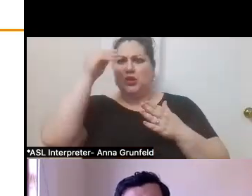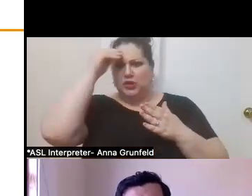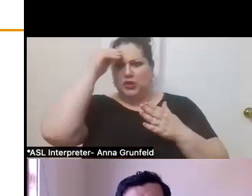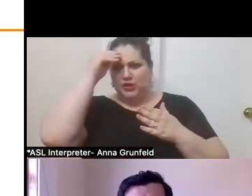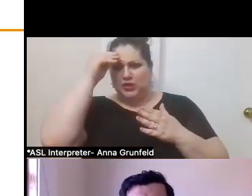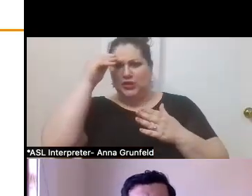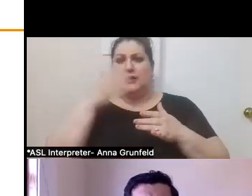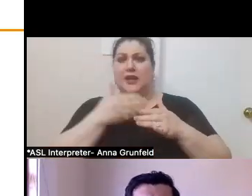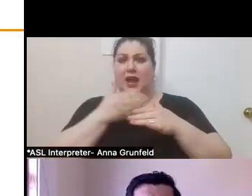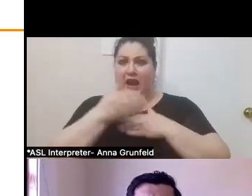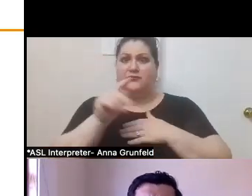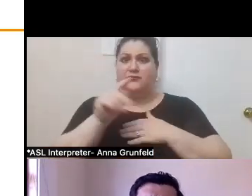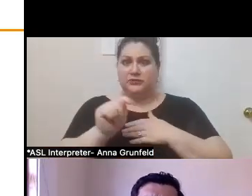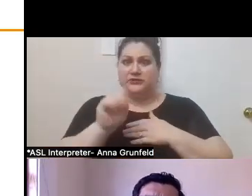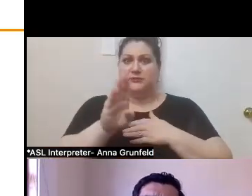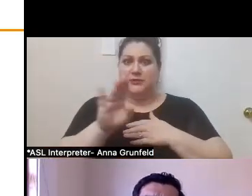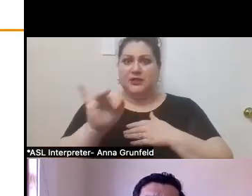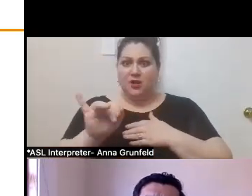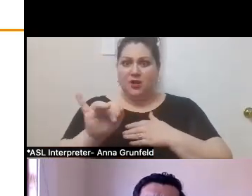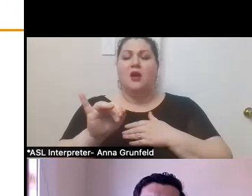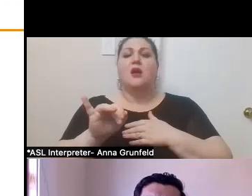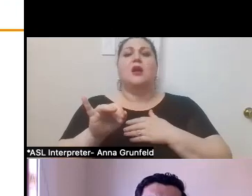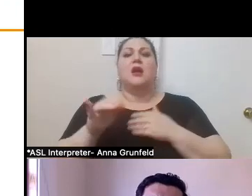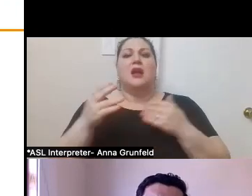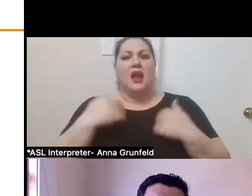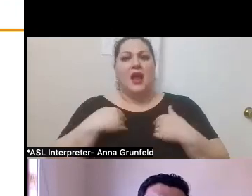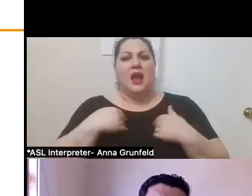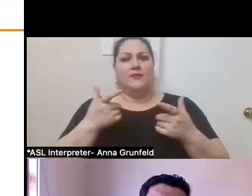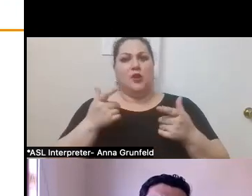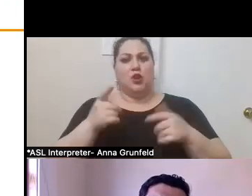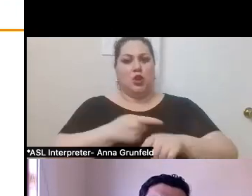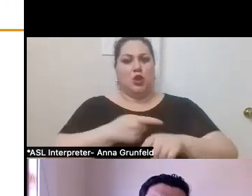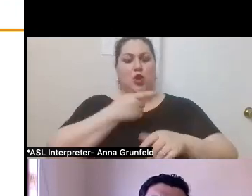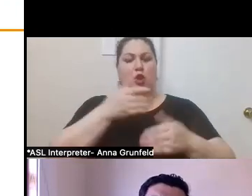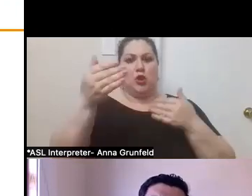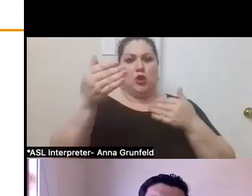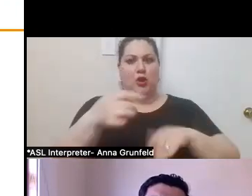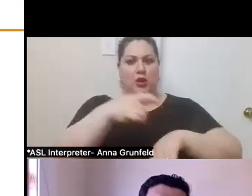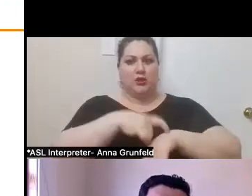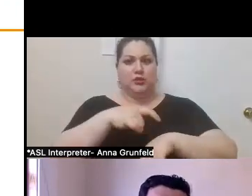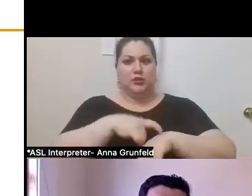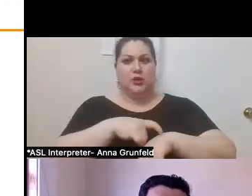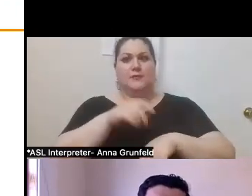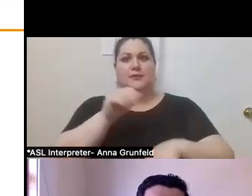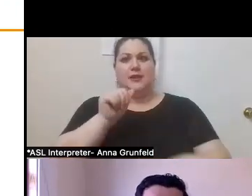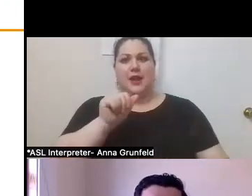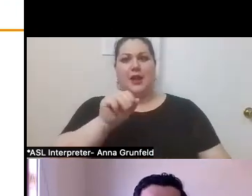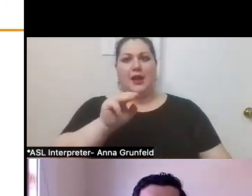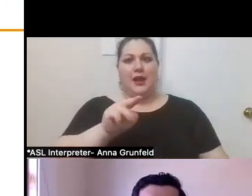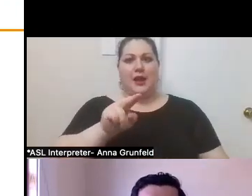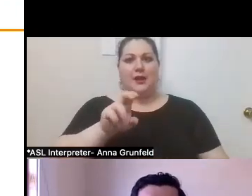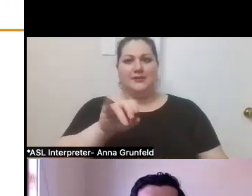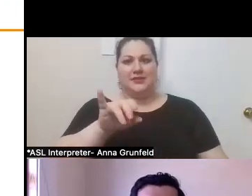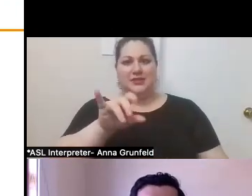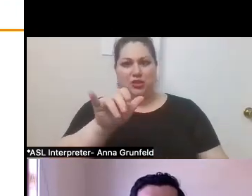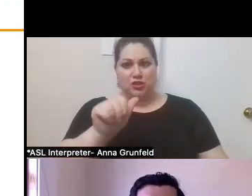Which basically means no new memory formation after the injury, but. Preserved long term memories from before. And so.